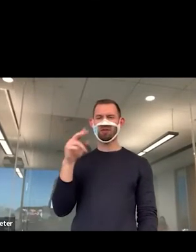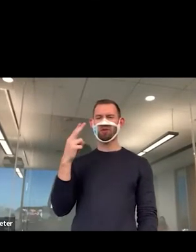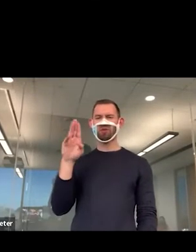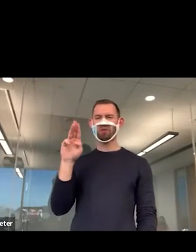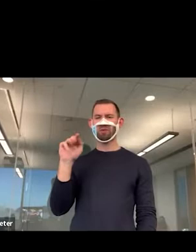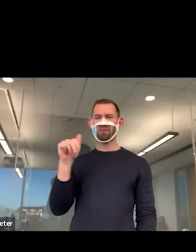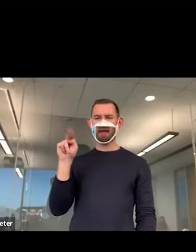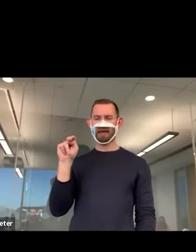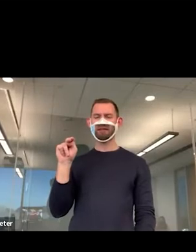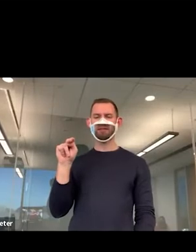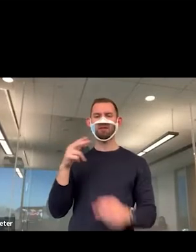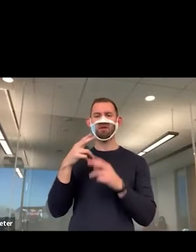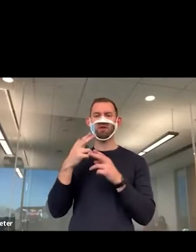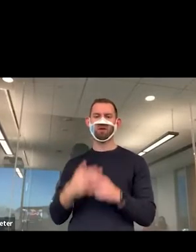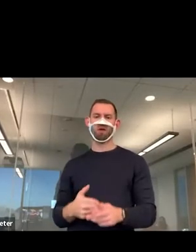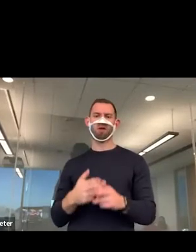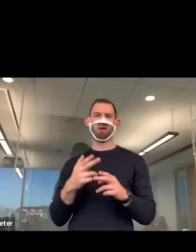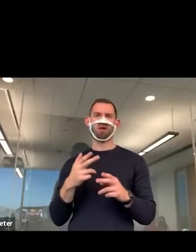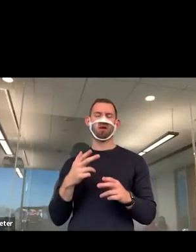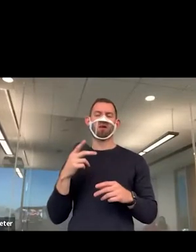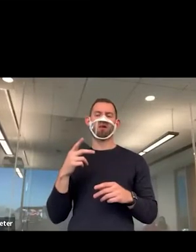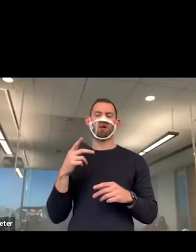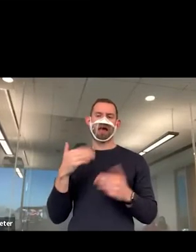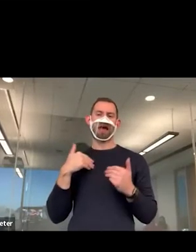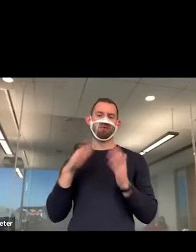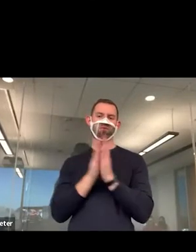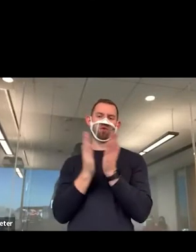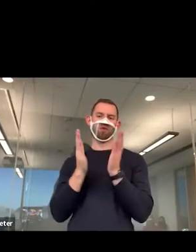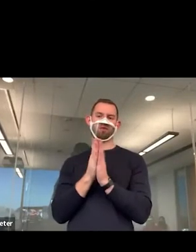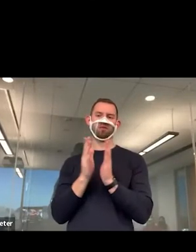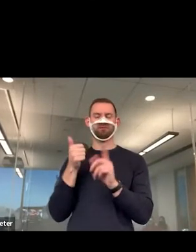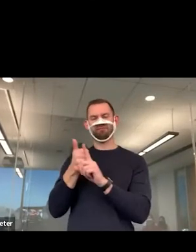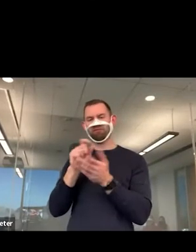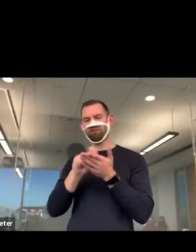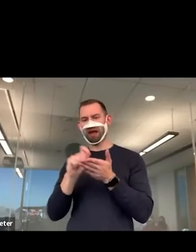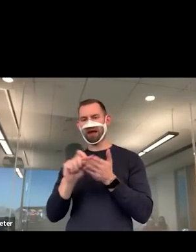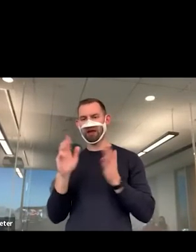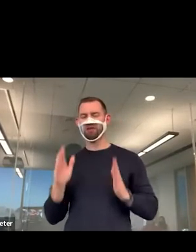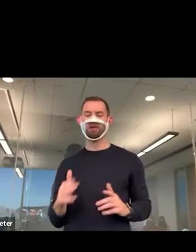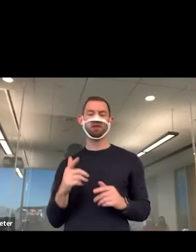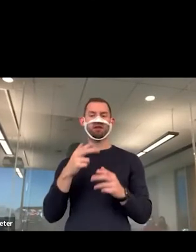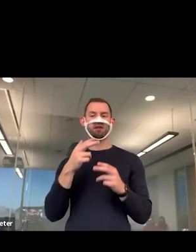called being human and she's really one of the founders of of the disability rights movement